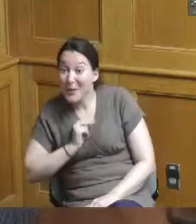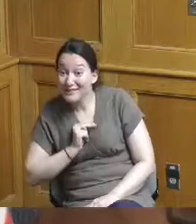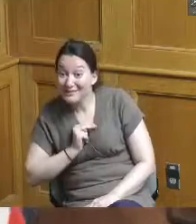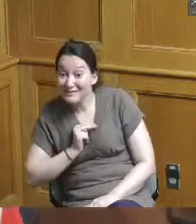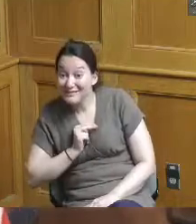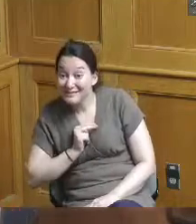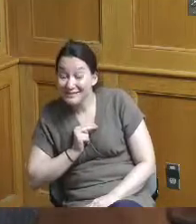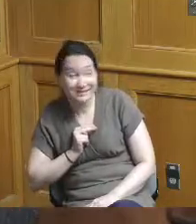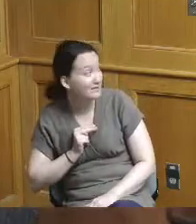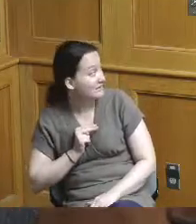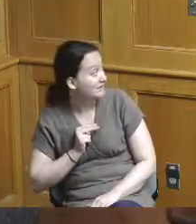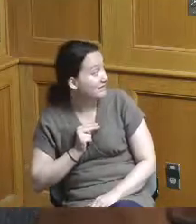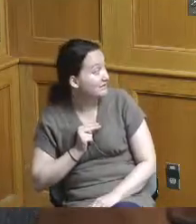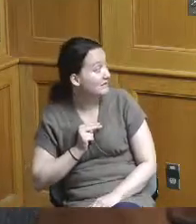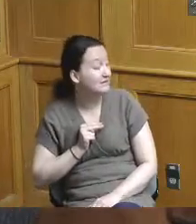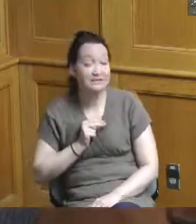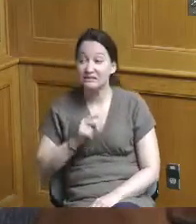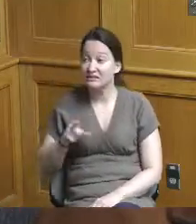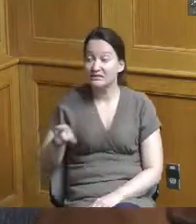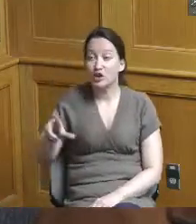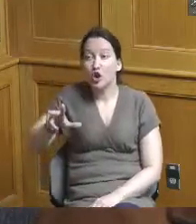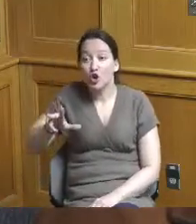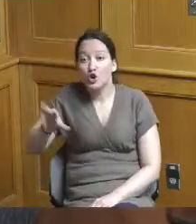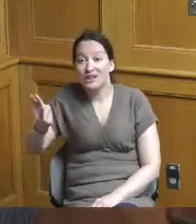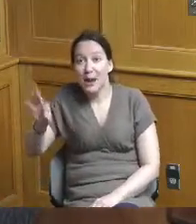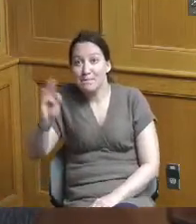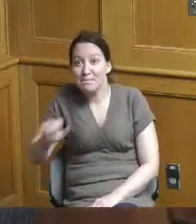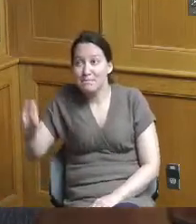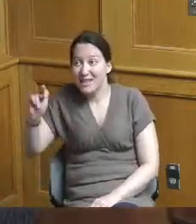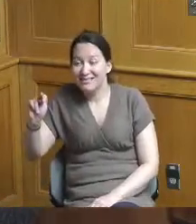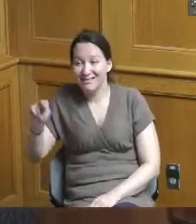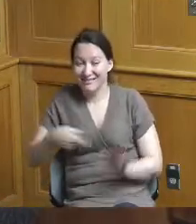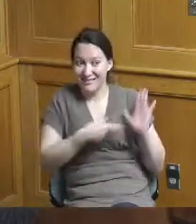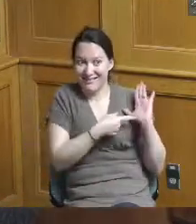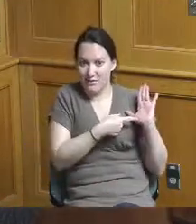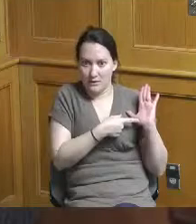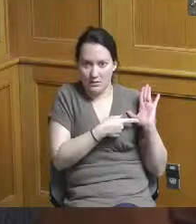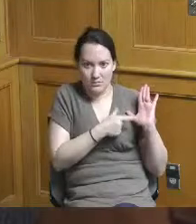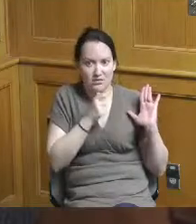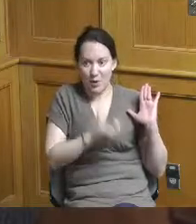okay this is the part the county owns 39 million well we we don't own it I guess the